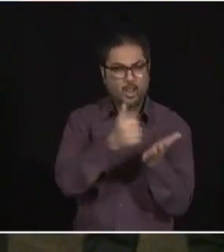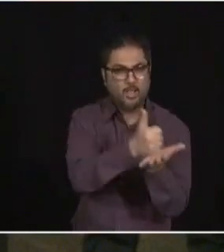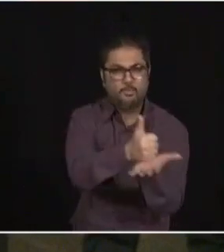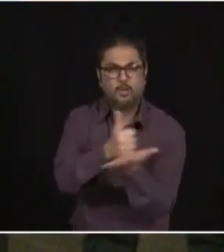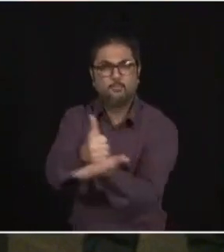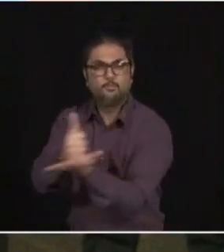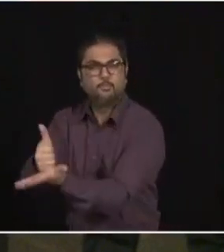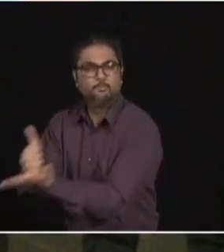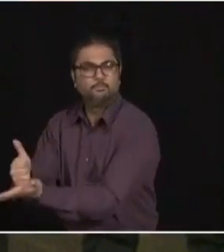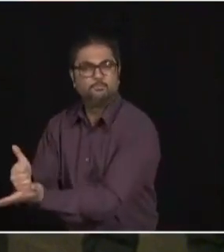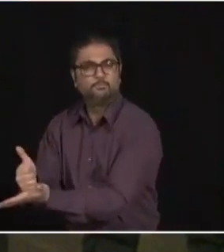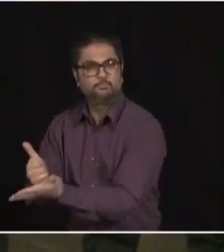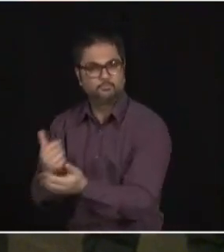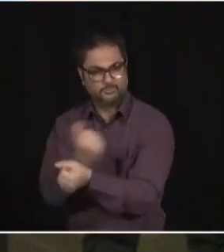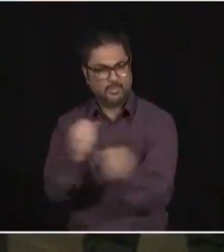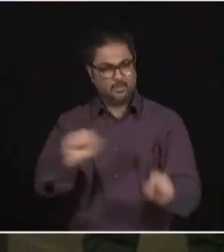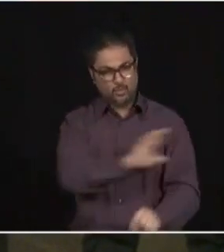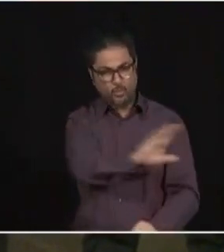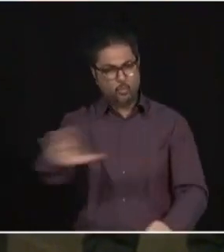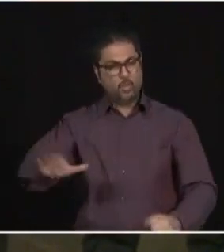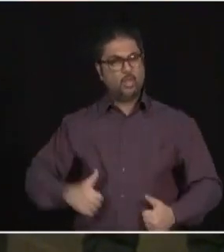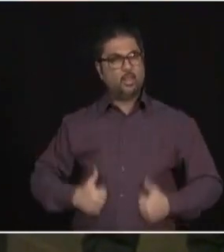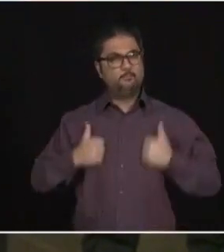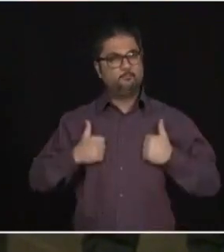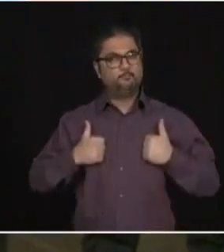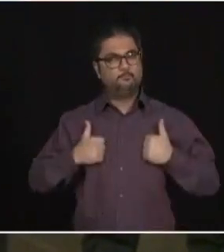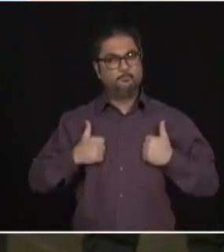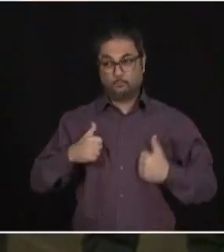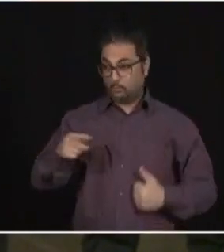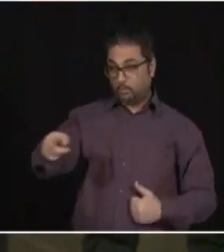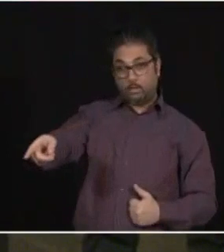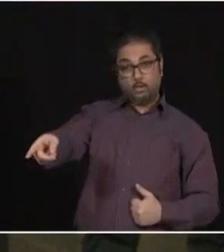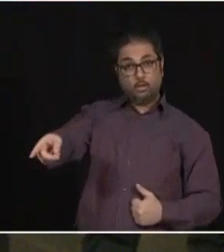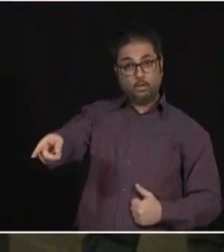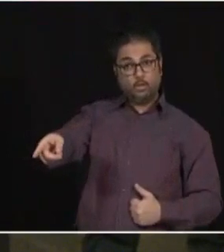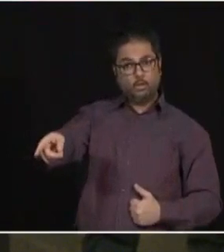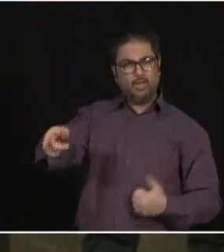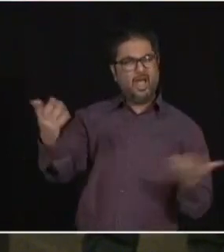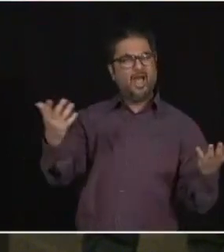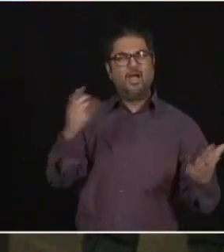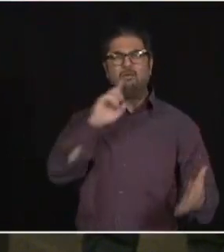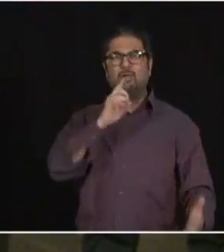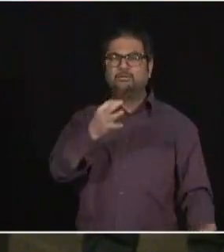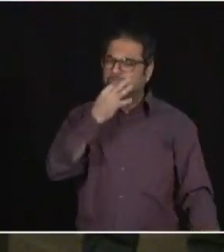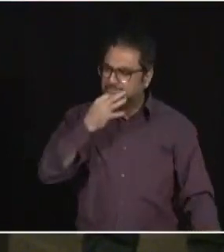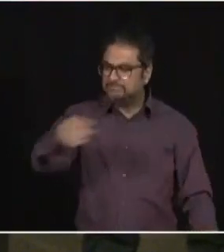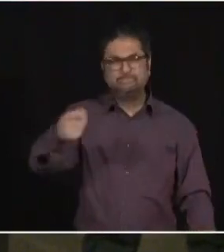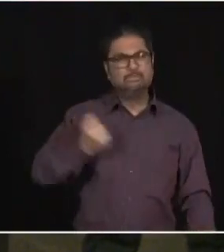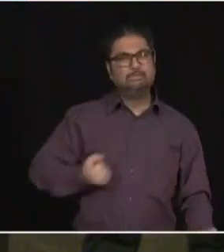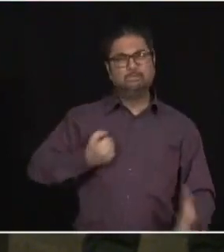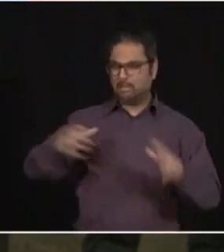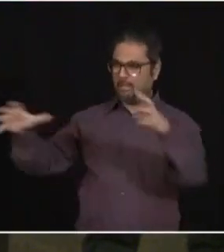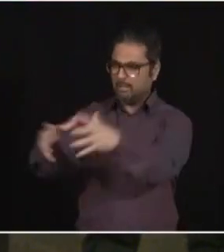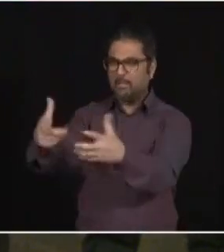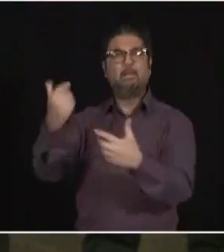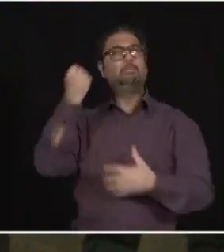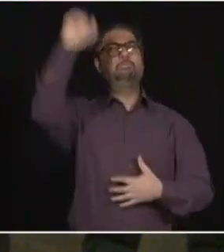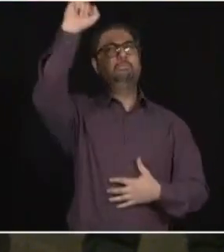the nerve to fly our Canadian flag upside down, in disrespect of the men and